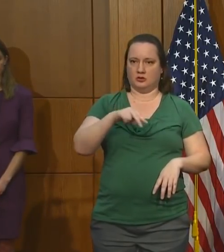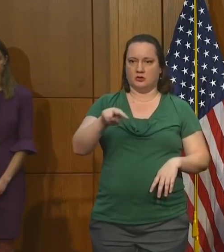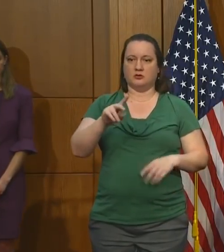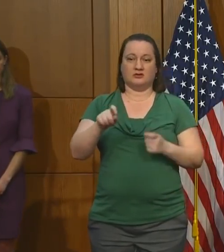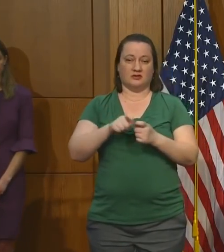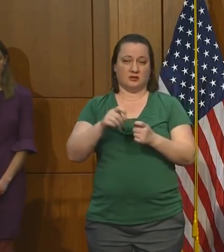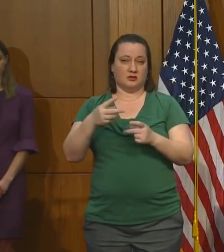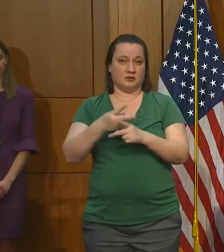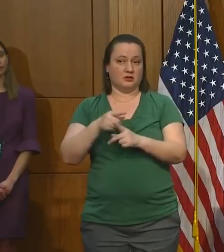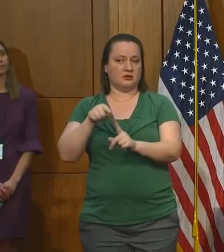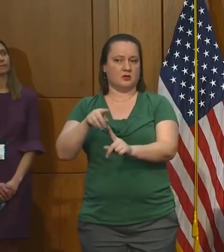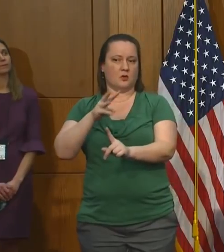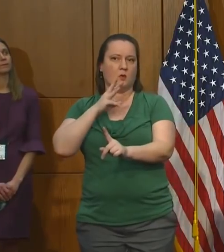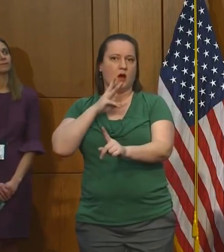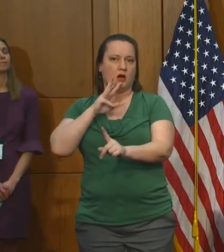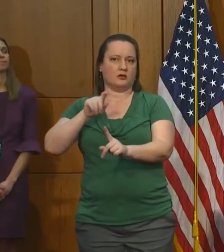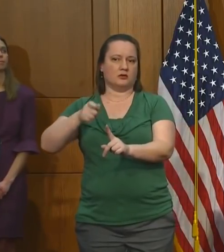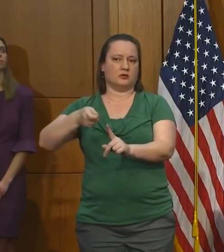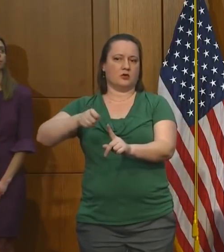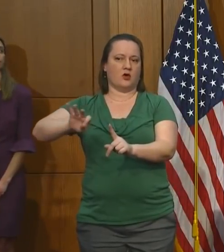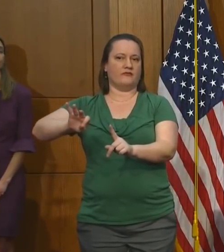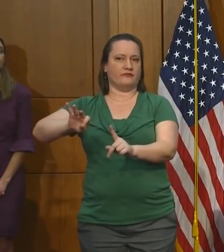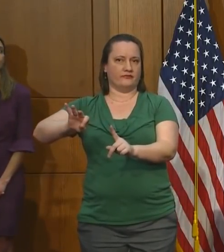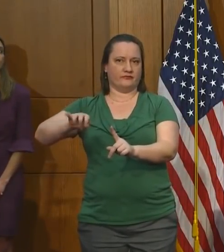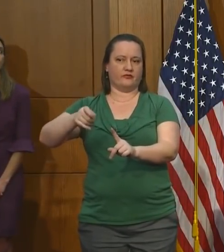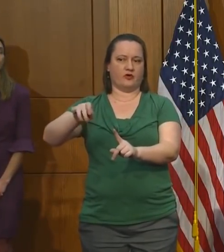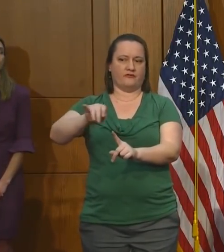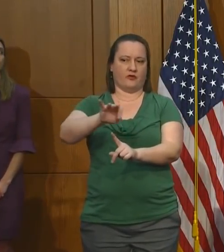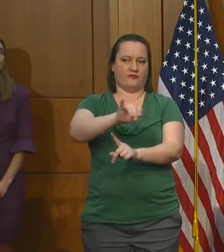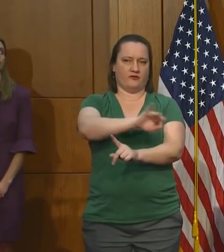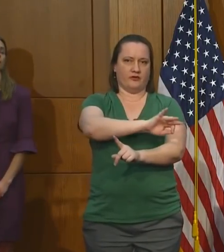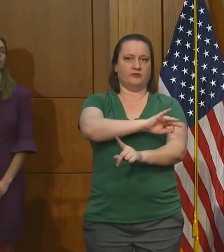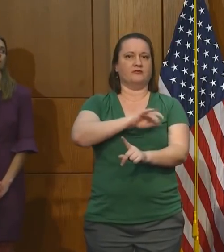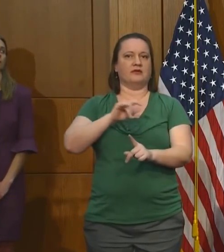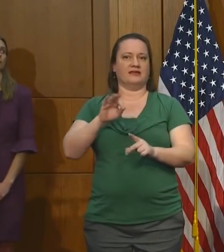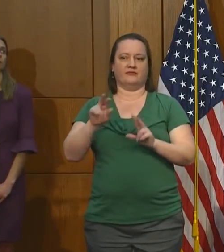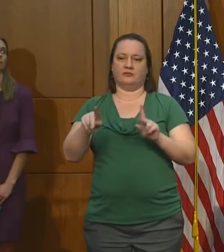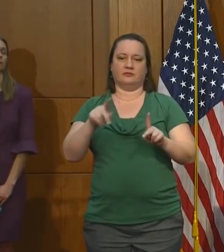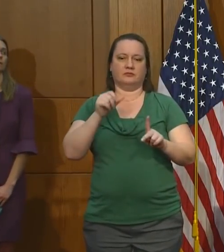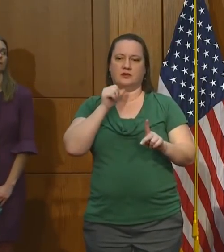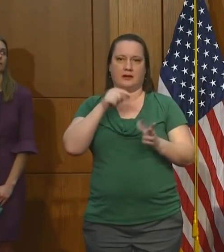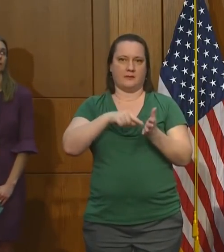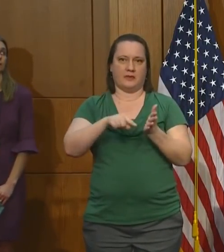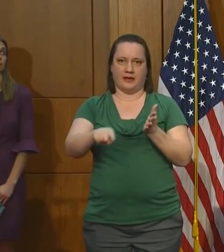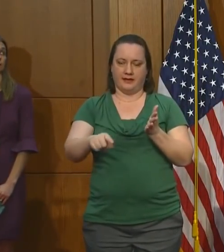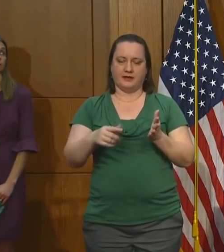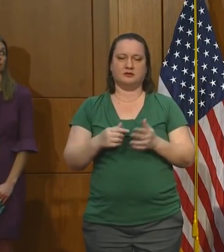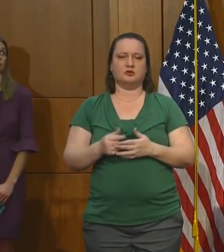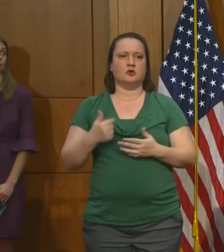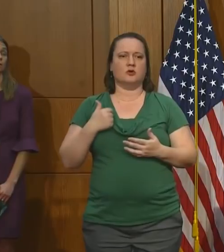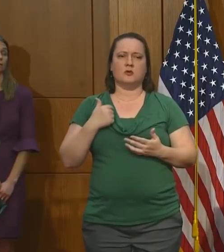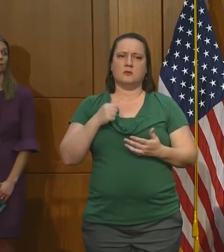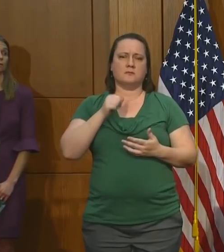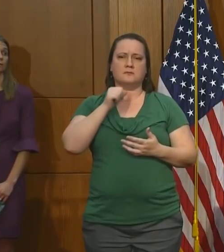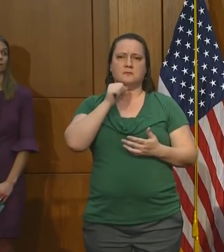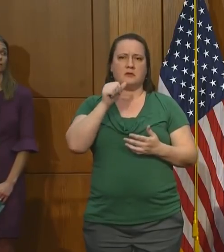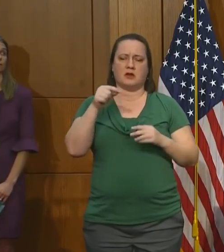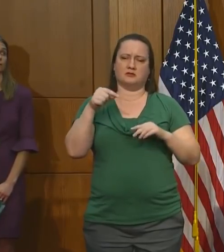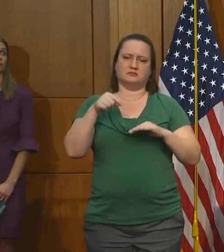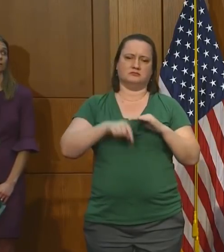ME THAT THE STATE. SEE WHAT HAPPENED IN IN PETERSBURG WHEN UTILITIES THAT PARTICULAR WATER- WAS CUT OFF OF FROM